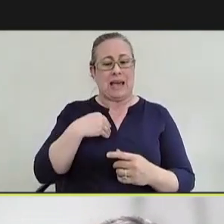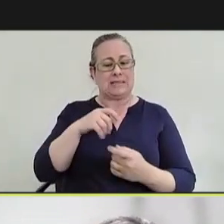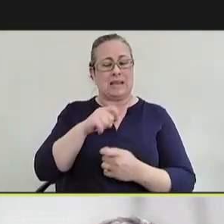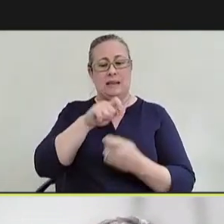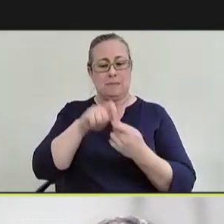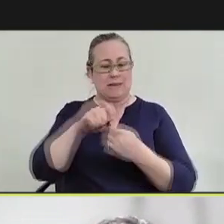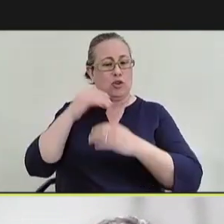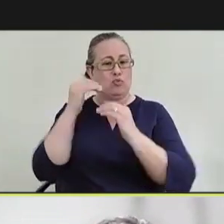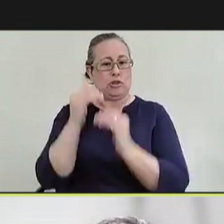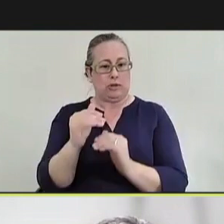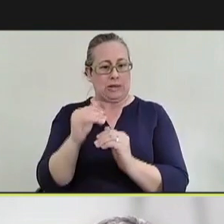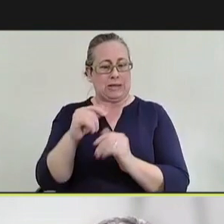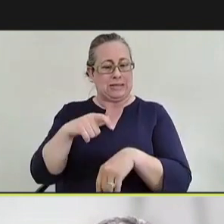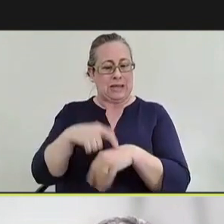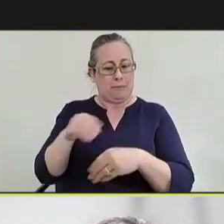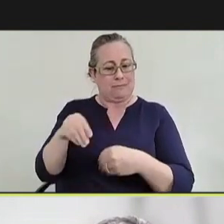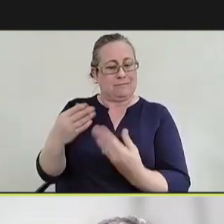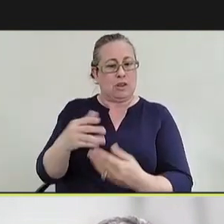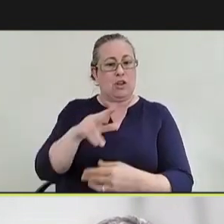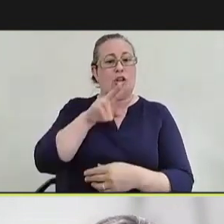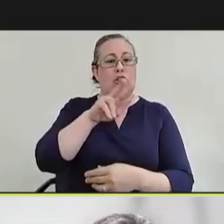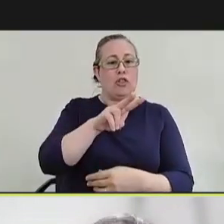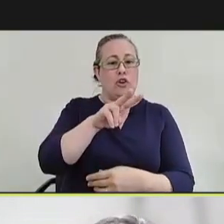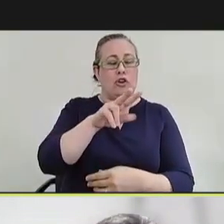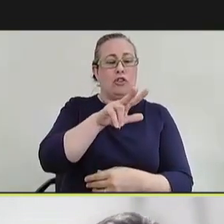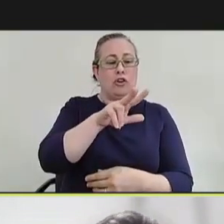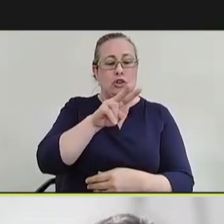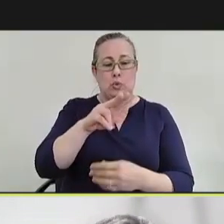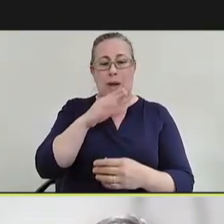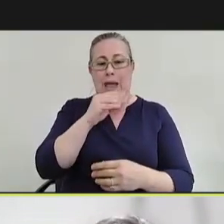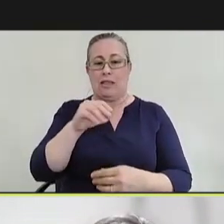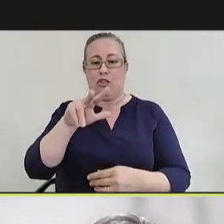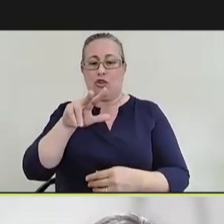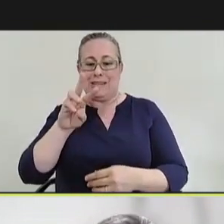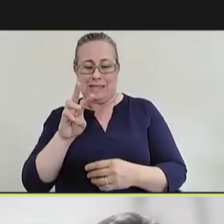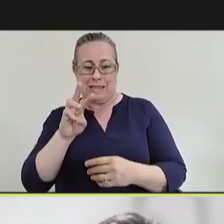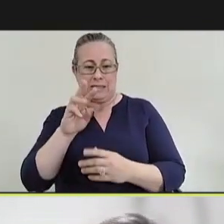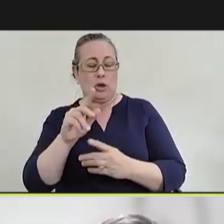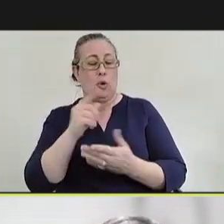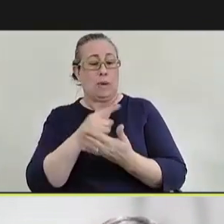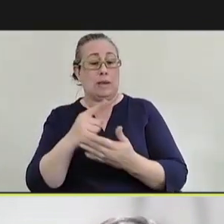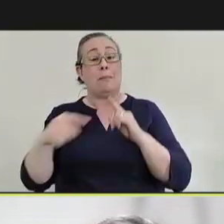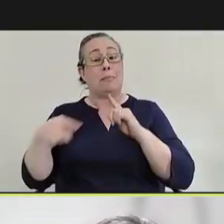administration between 32 and 36 weeks and a seasonality so that it is given